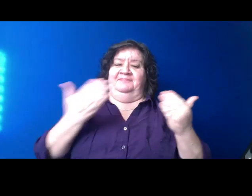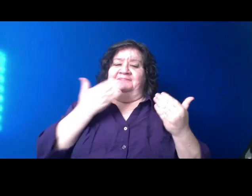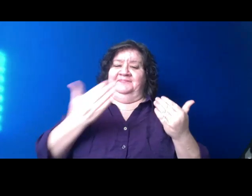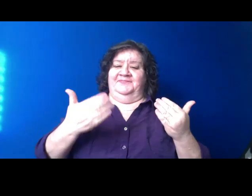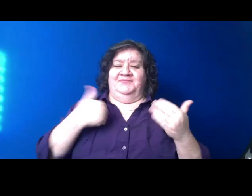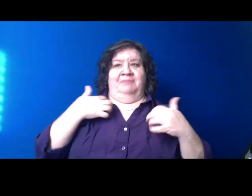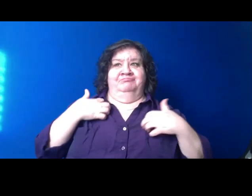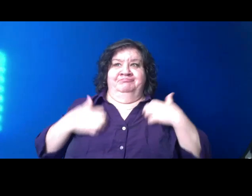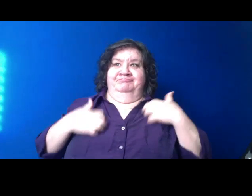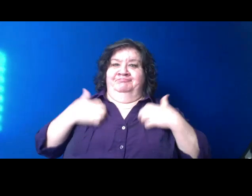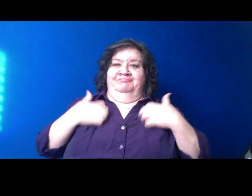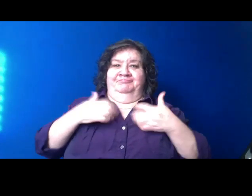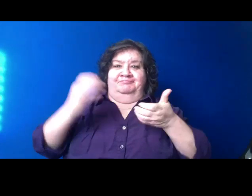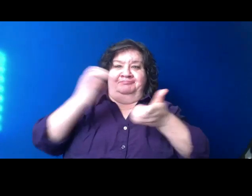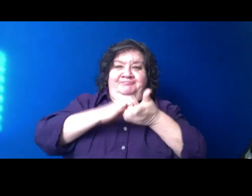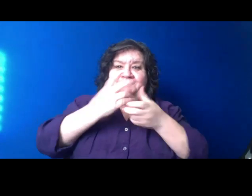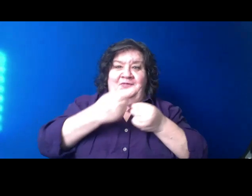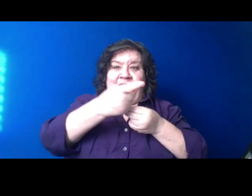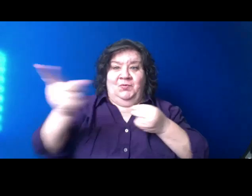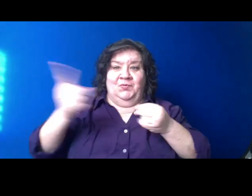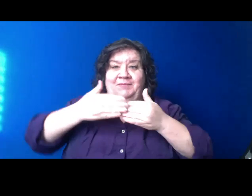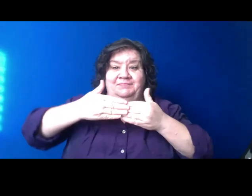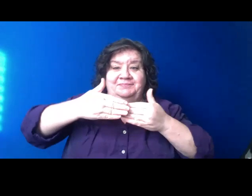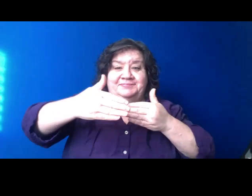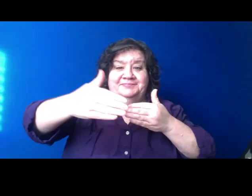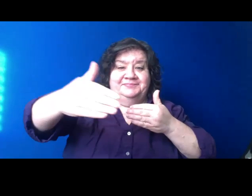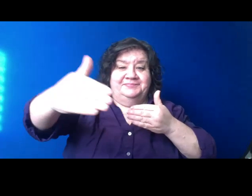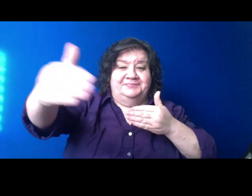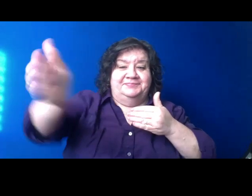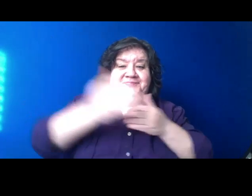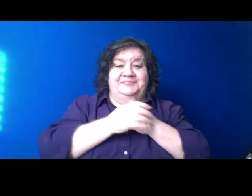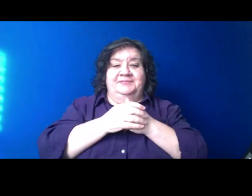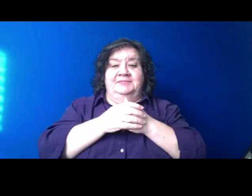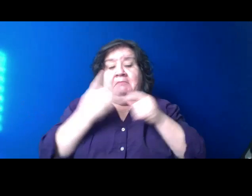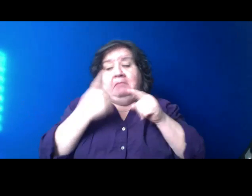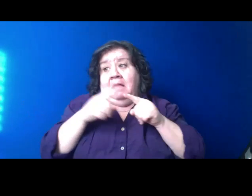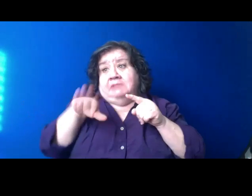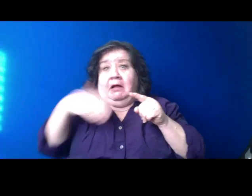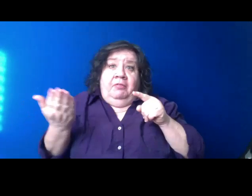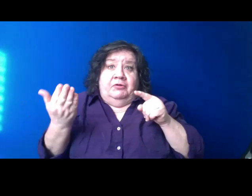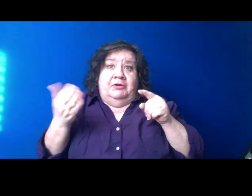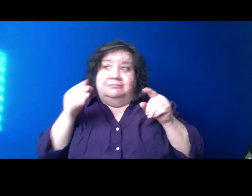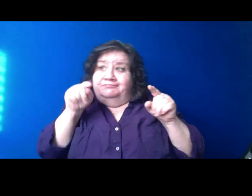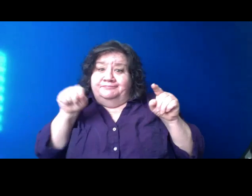get a chance to discuss today i also want to highlight that we have a session on implementation